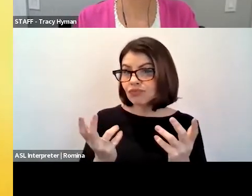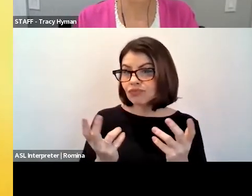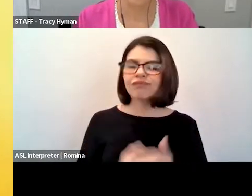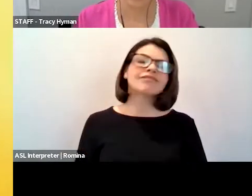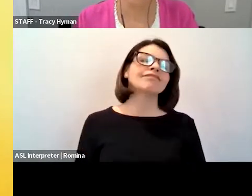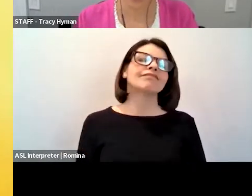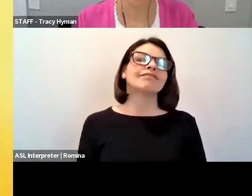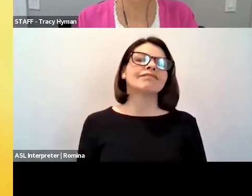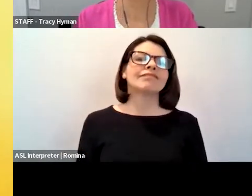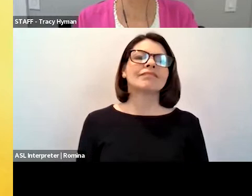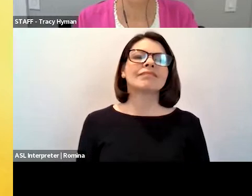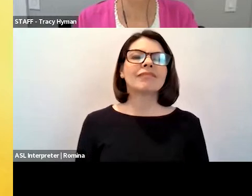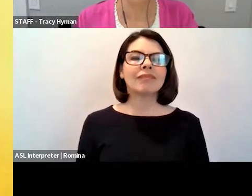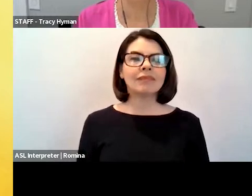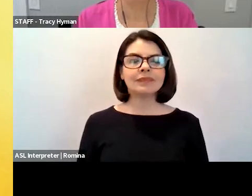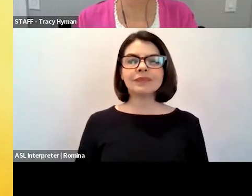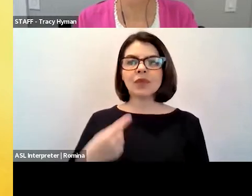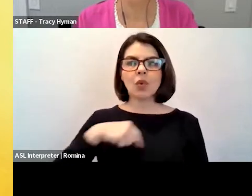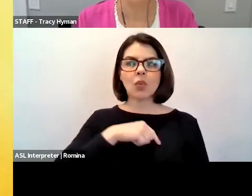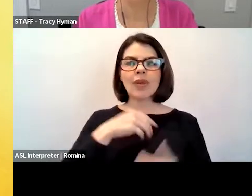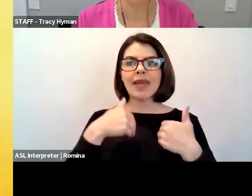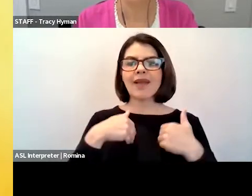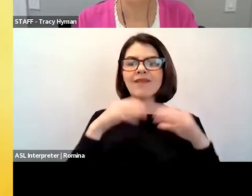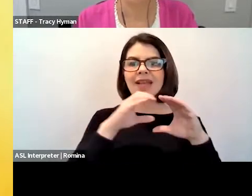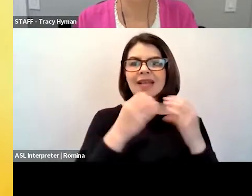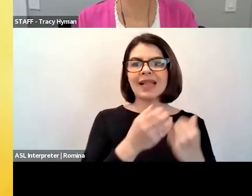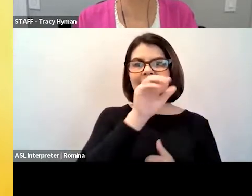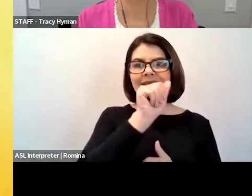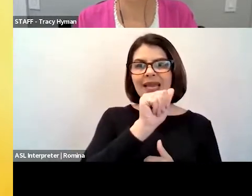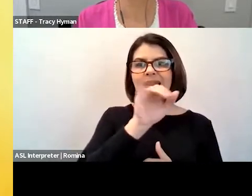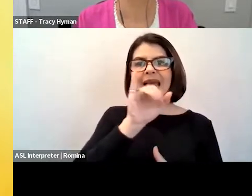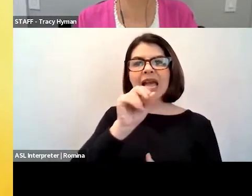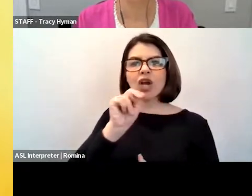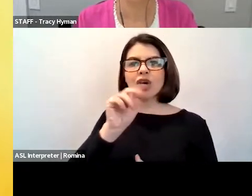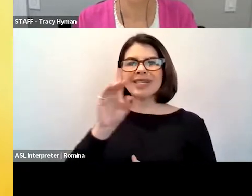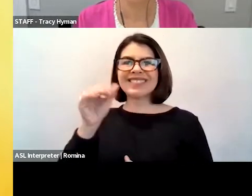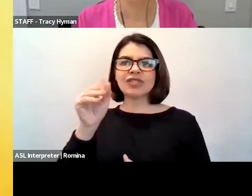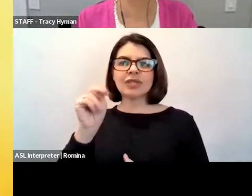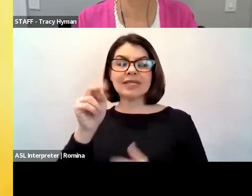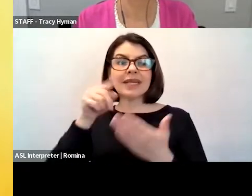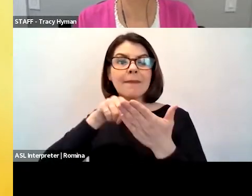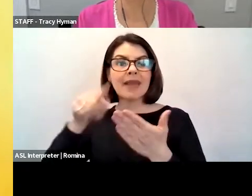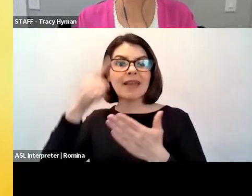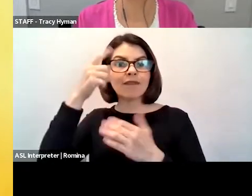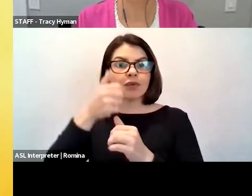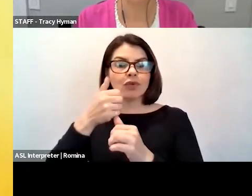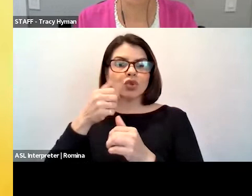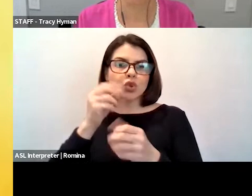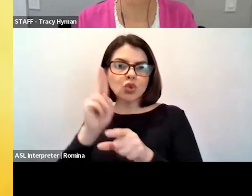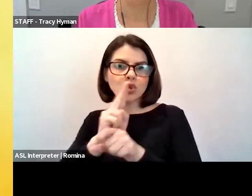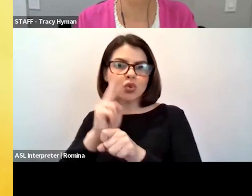So we still have Class A and ION/Diginet as a pay per use for 13 week cycle.